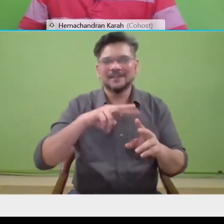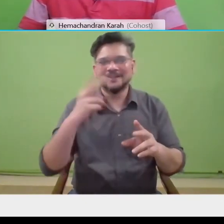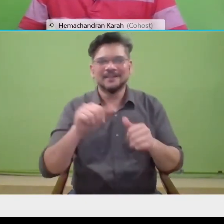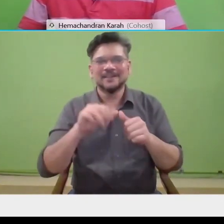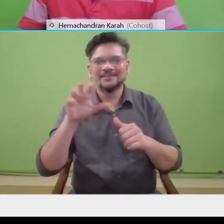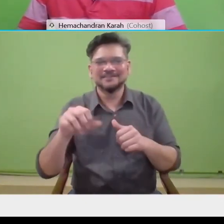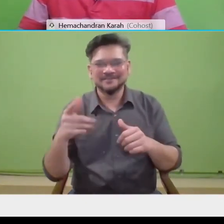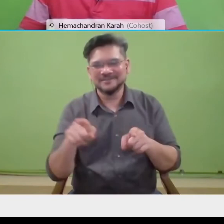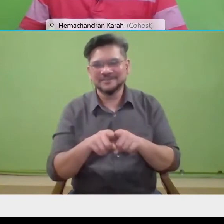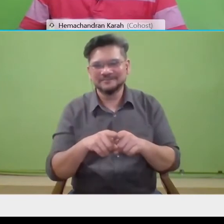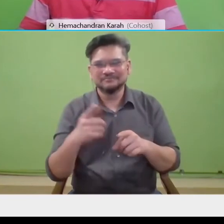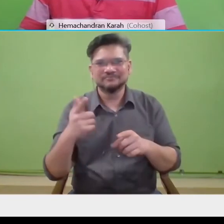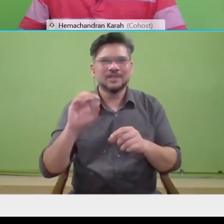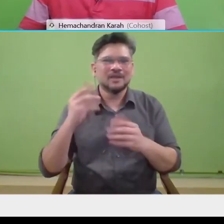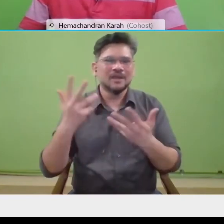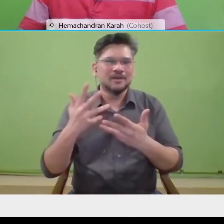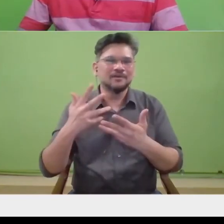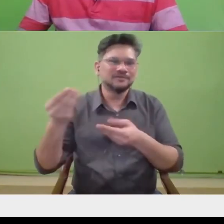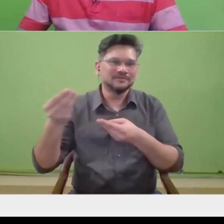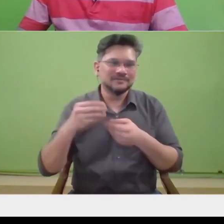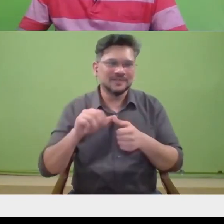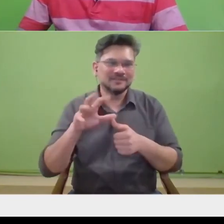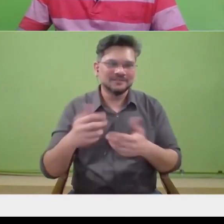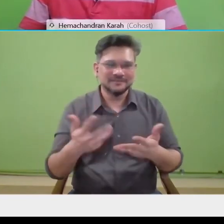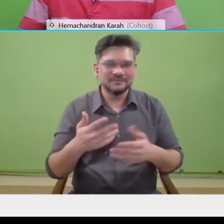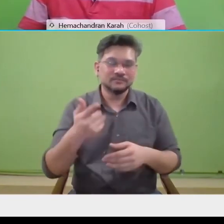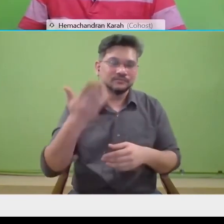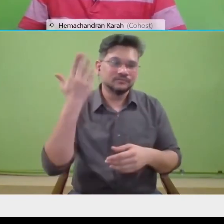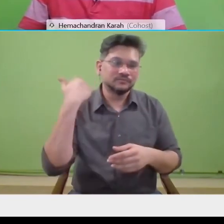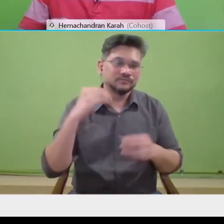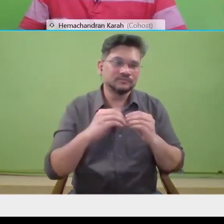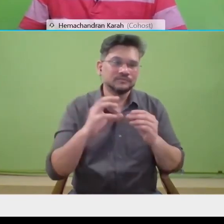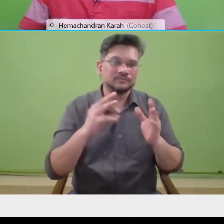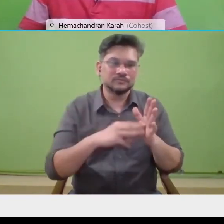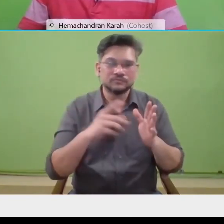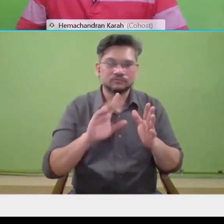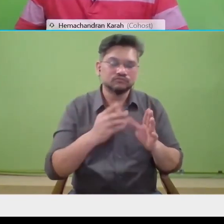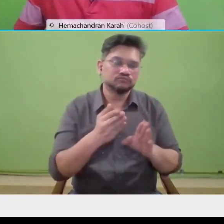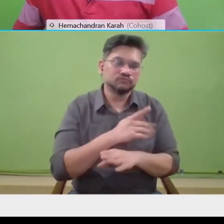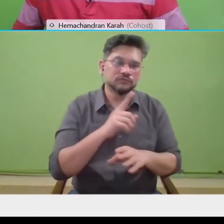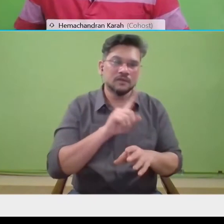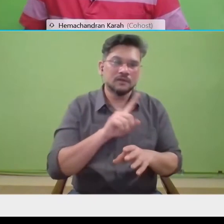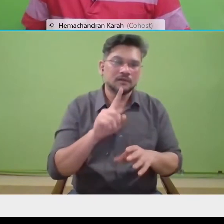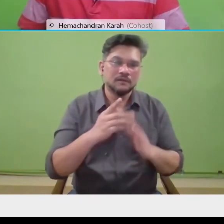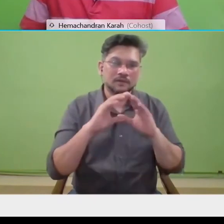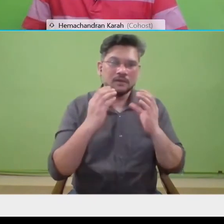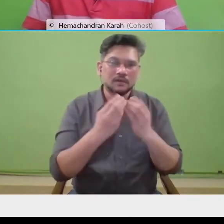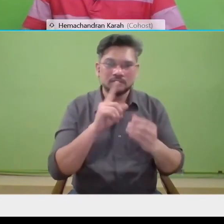and accommodation I was doing commerce group in eleventh 11th standard so in accountancy class